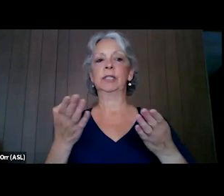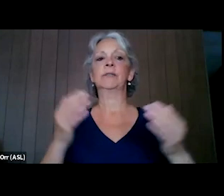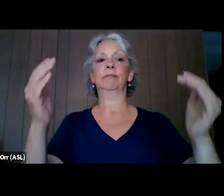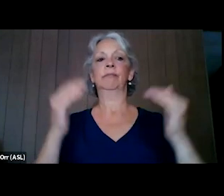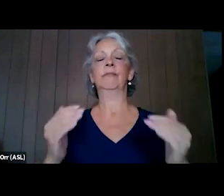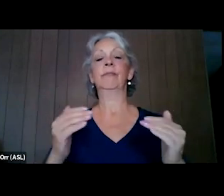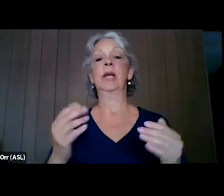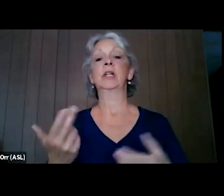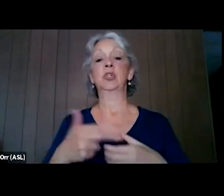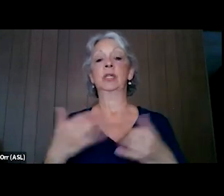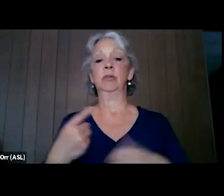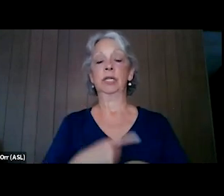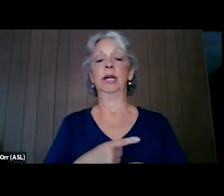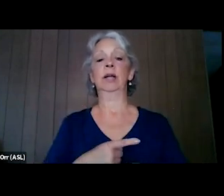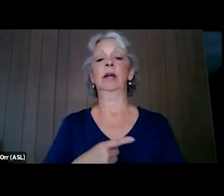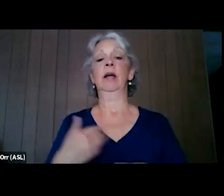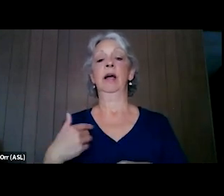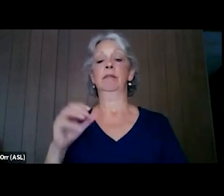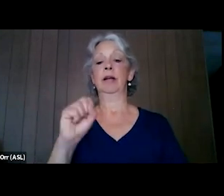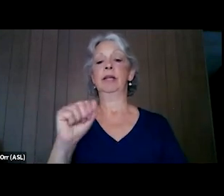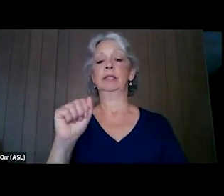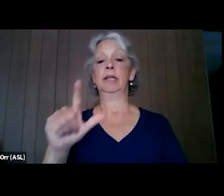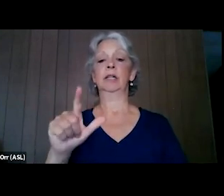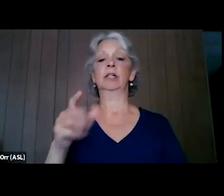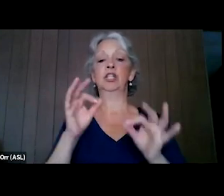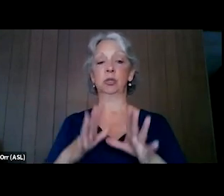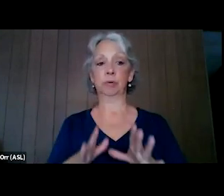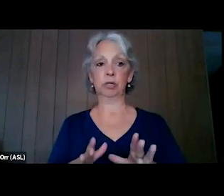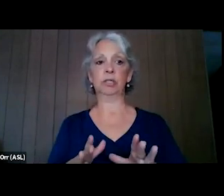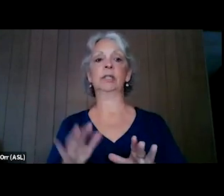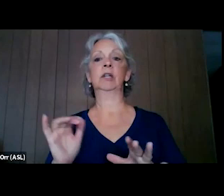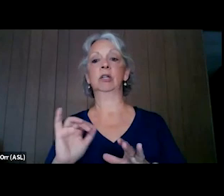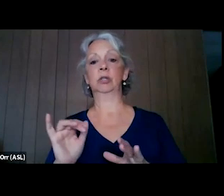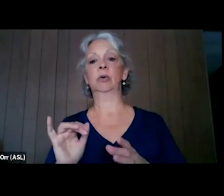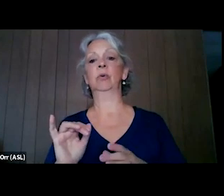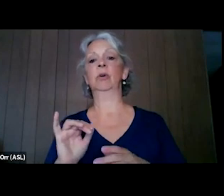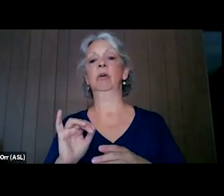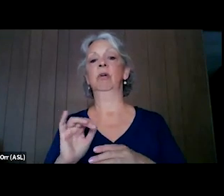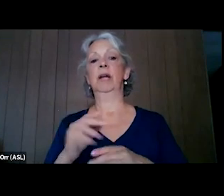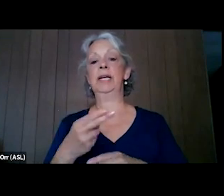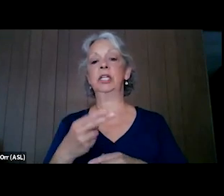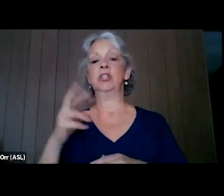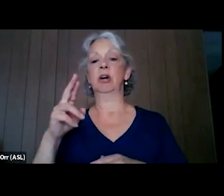We are joined today by our American Sign Language Interpreters, as we are with all of HHRC events.